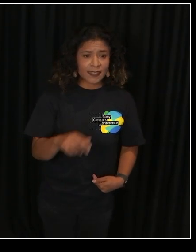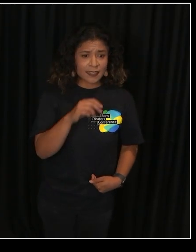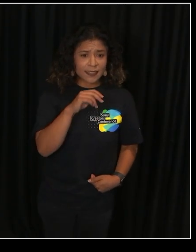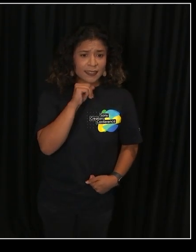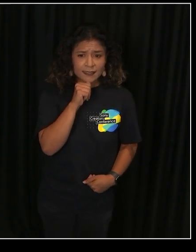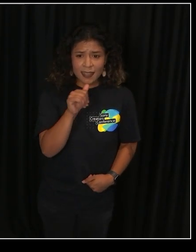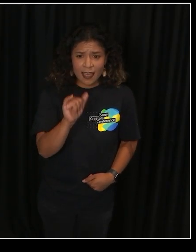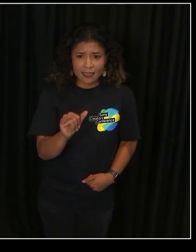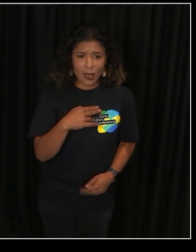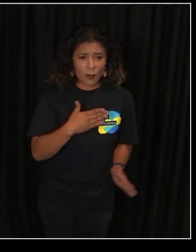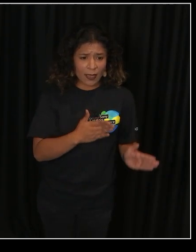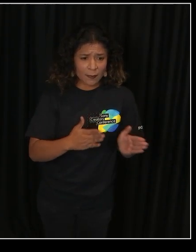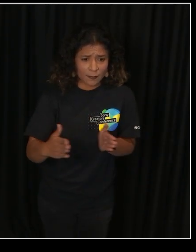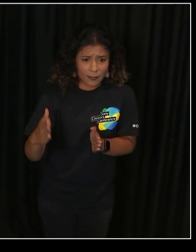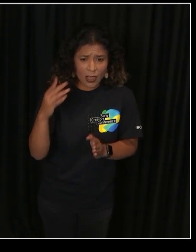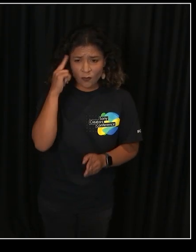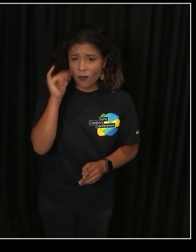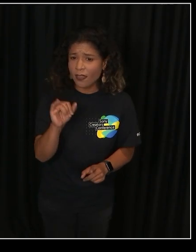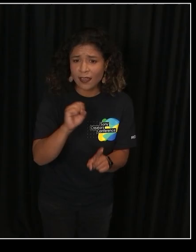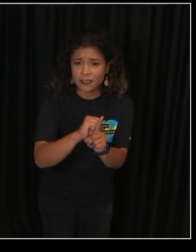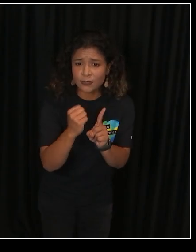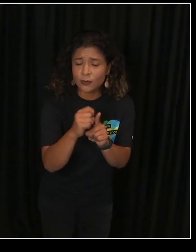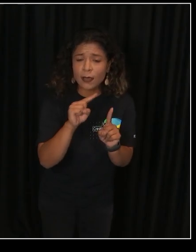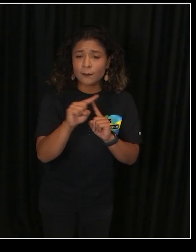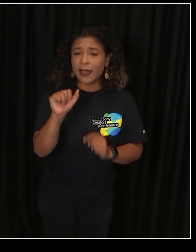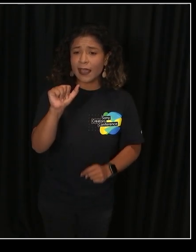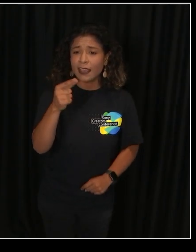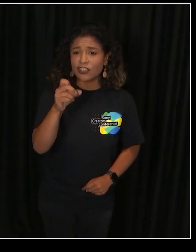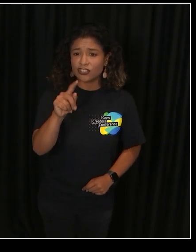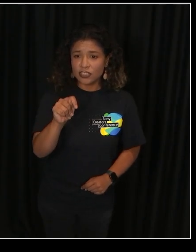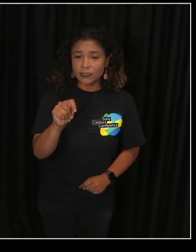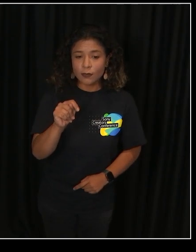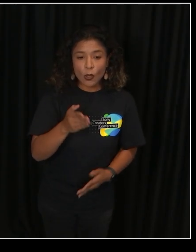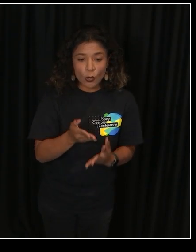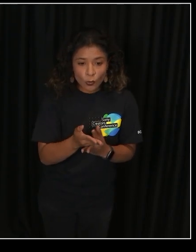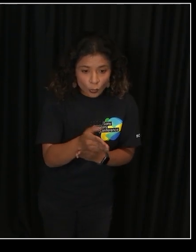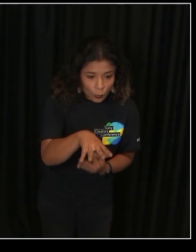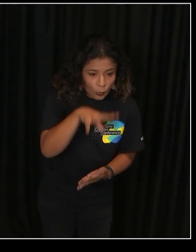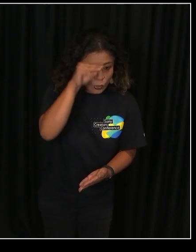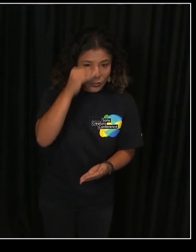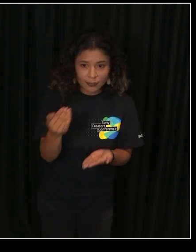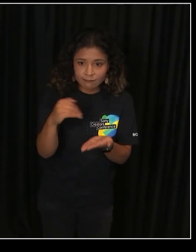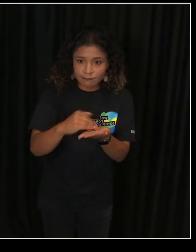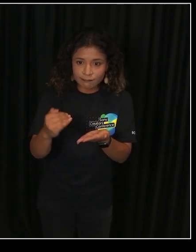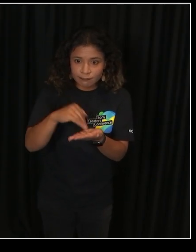for that specific scenario, but the agent through the process was able to learn a pretty robust policy.